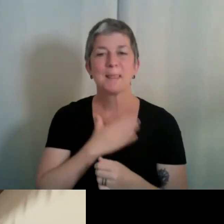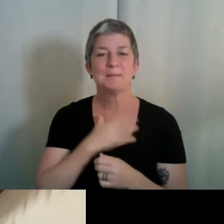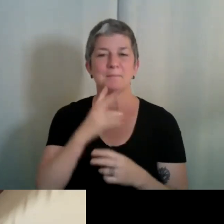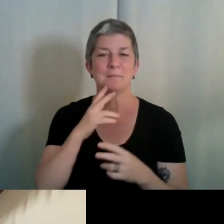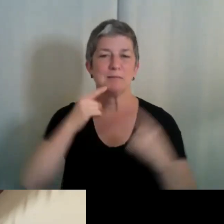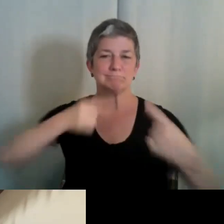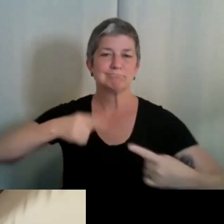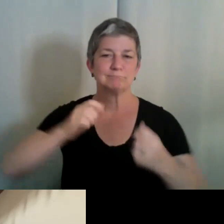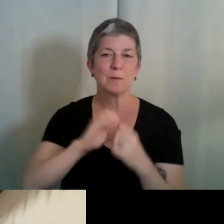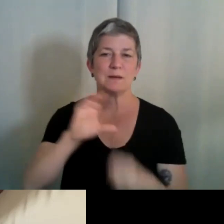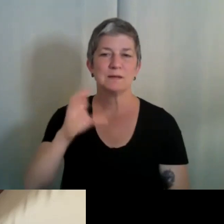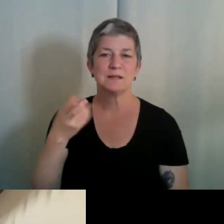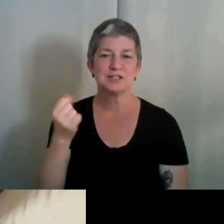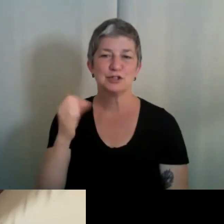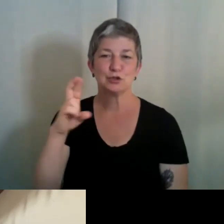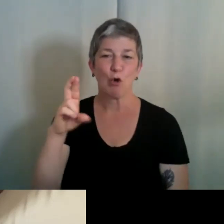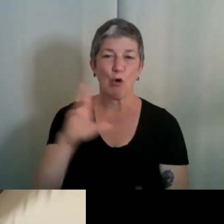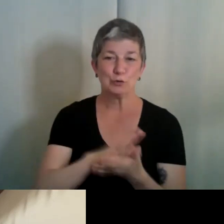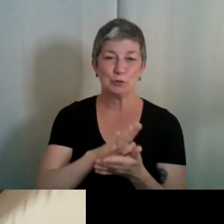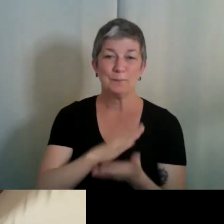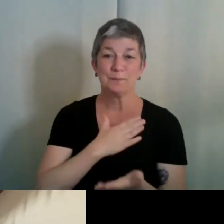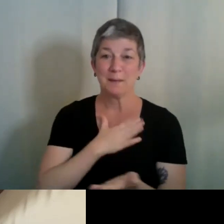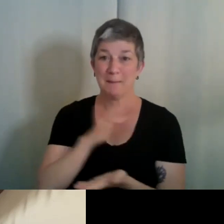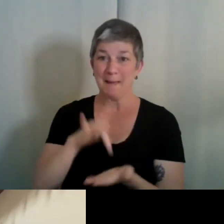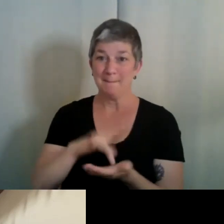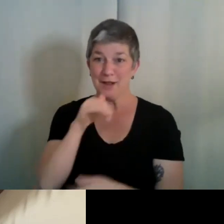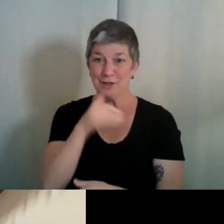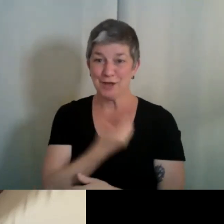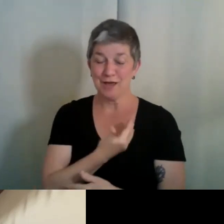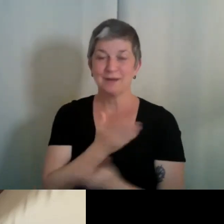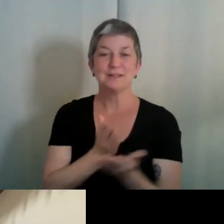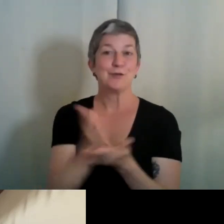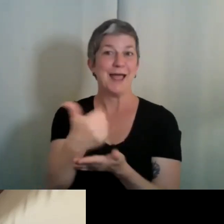schools. My my middle daughter, transparency, just graduated